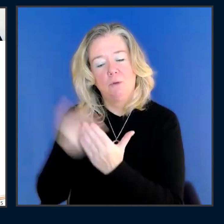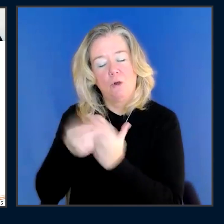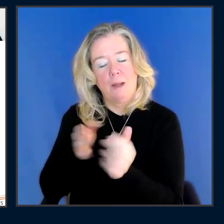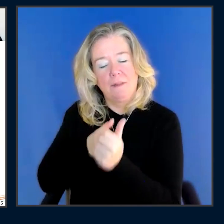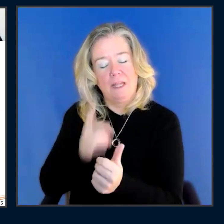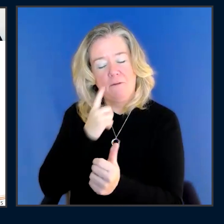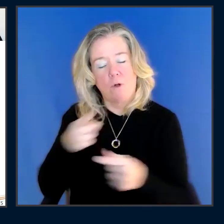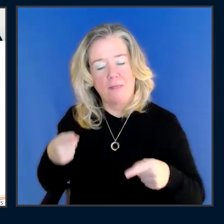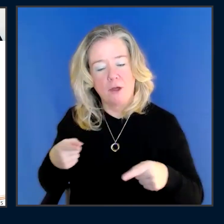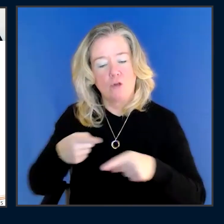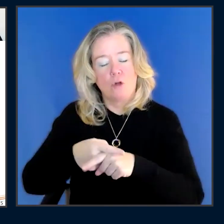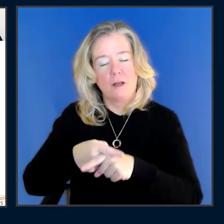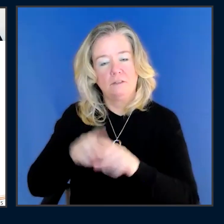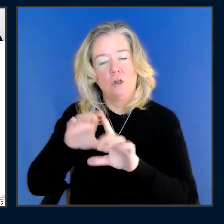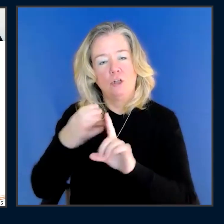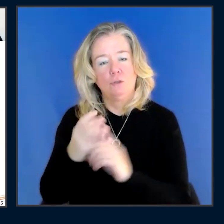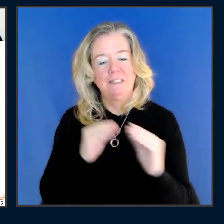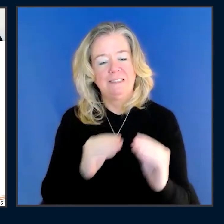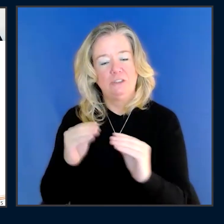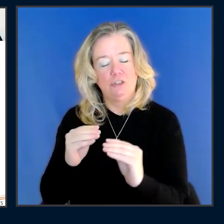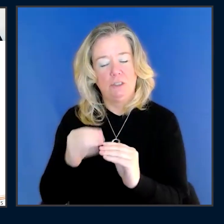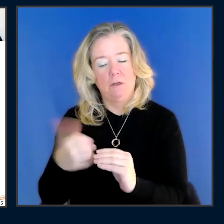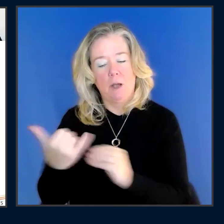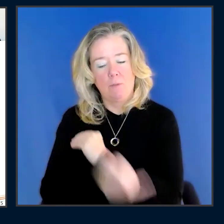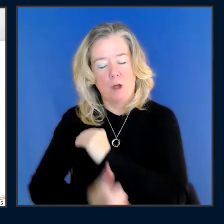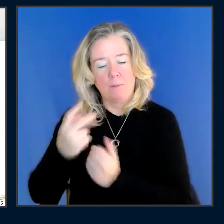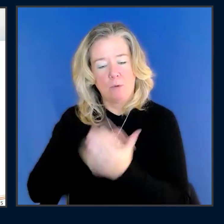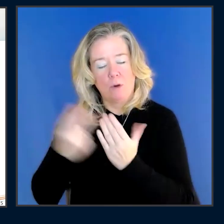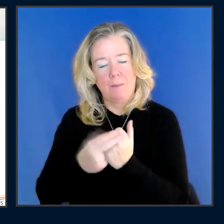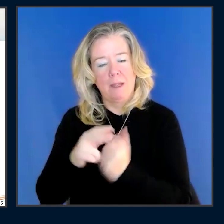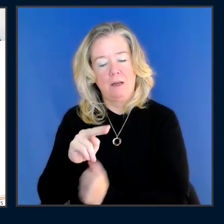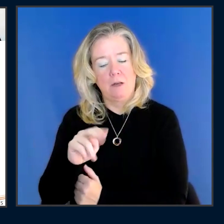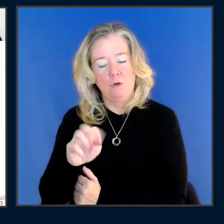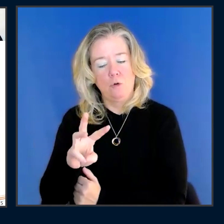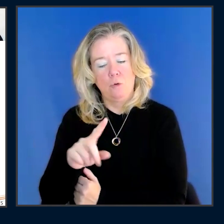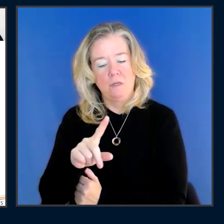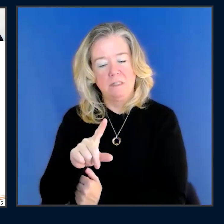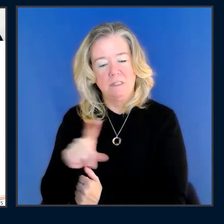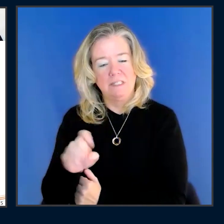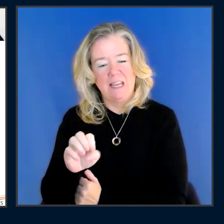for the Cross-Cultural Teaching Abroad program in New Zealand. Today we have combined